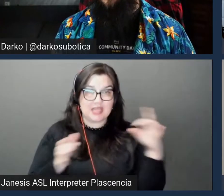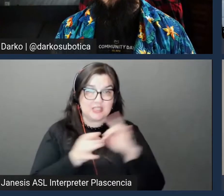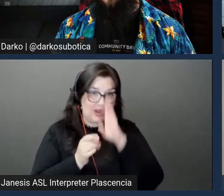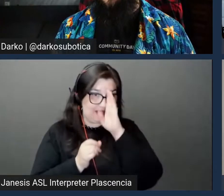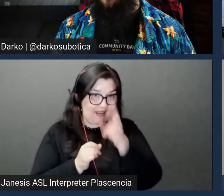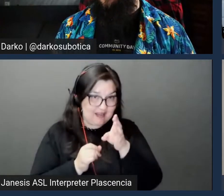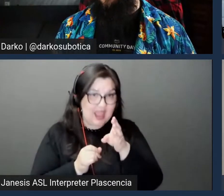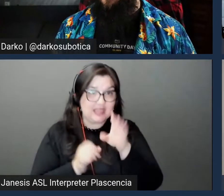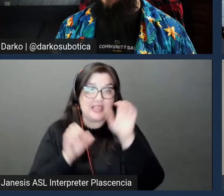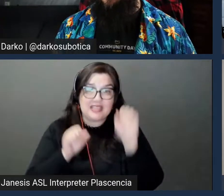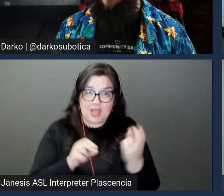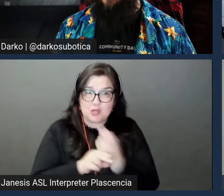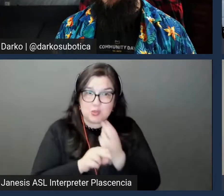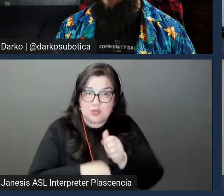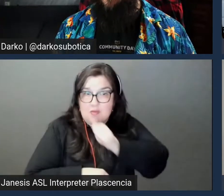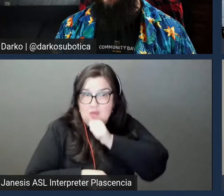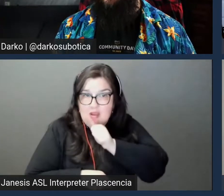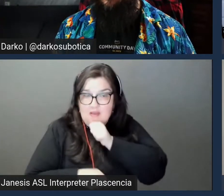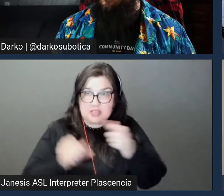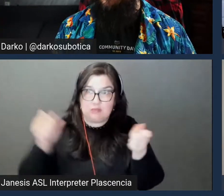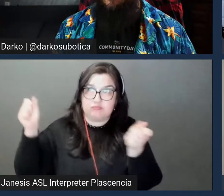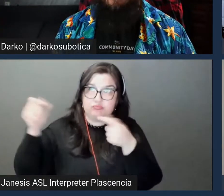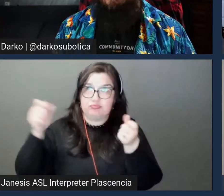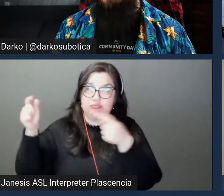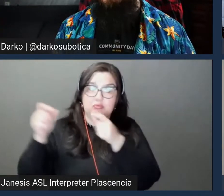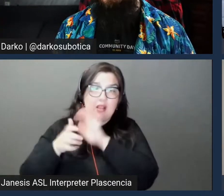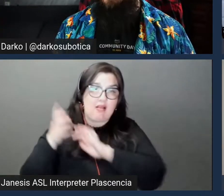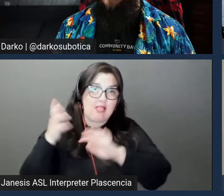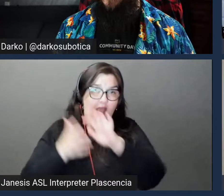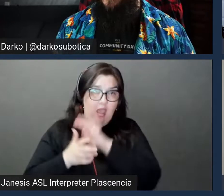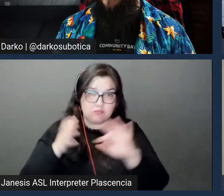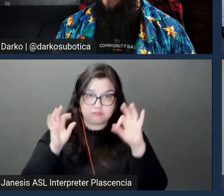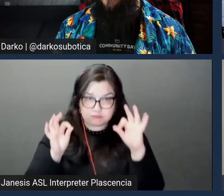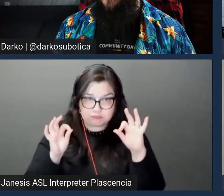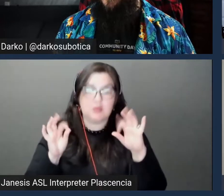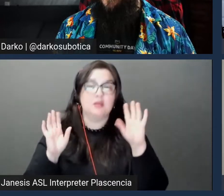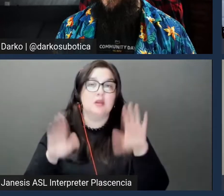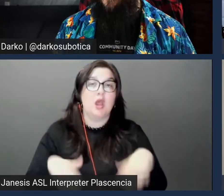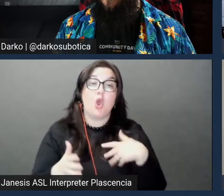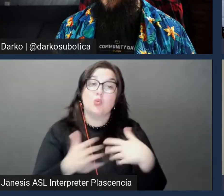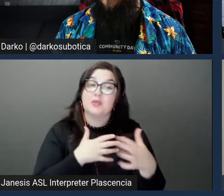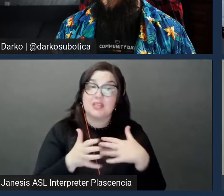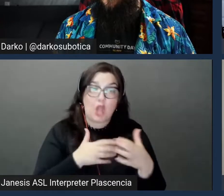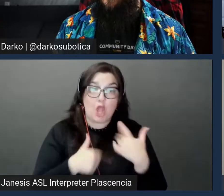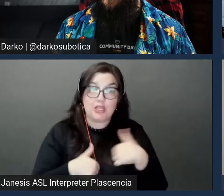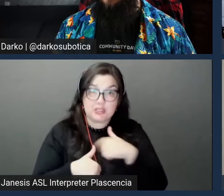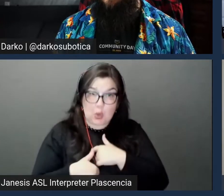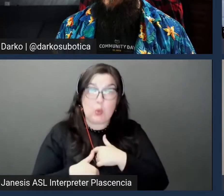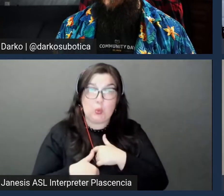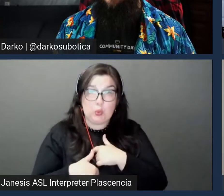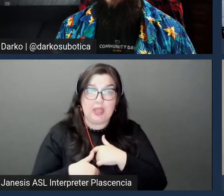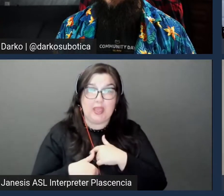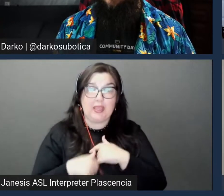private connection and talk back to the cloud. Regardless, one of the things that we do is we encrypt every single packet that is in transit